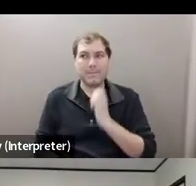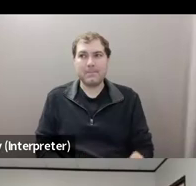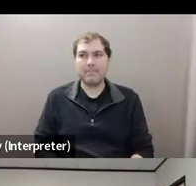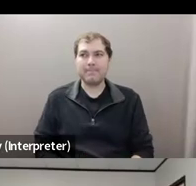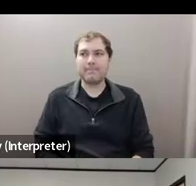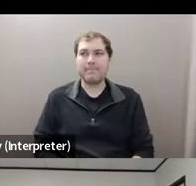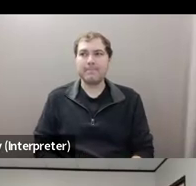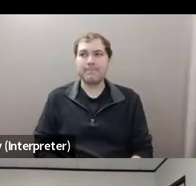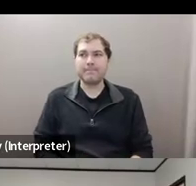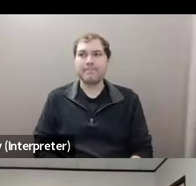Rebecca - APRIL: No.